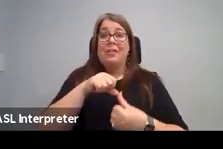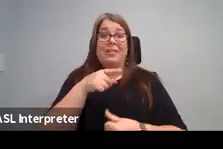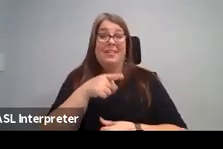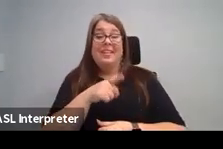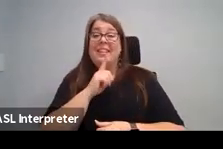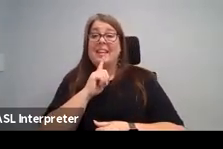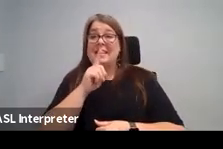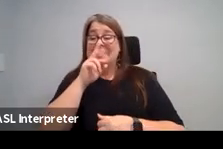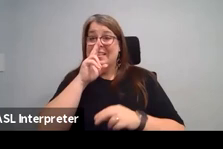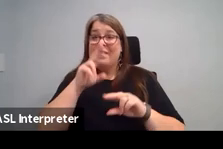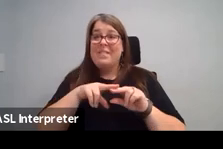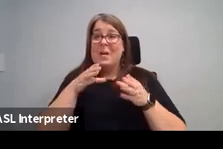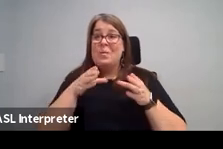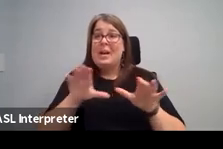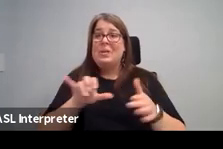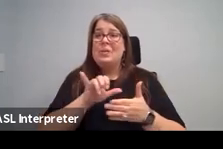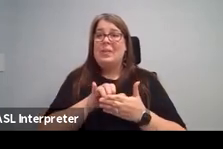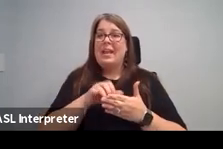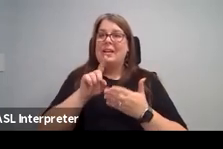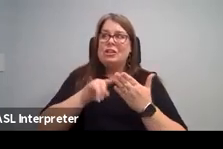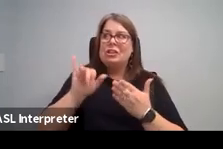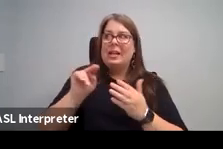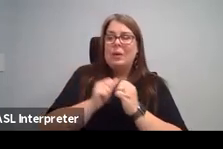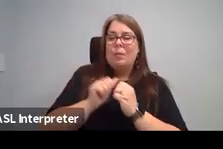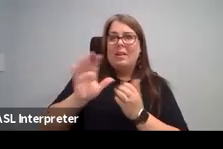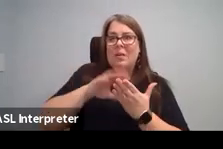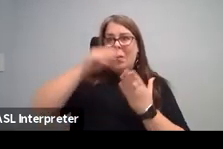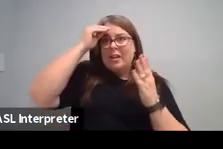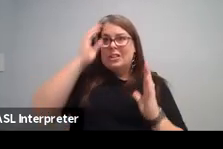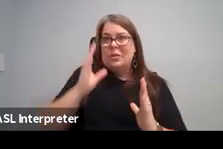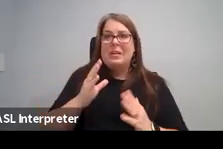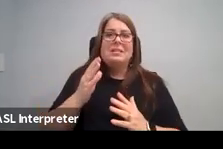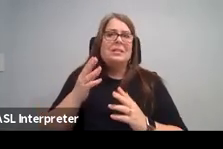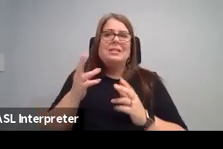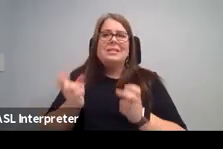Allison Frenzel : Just at the beginning of a lesson or on the day you know just throw a question up there. Have them do a check in.